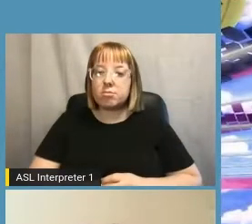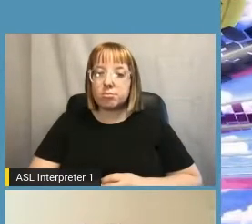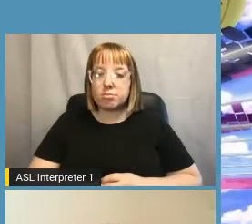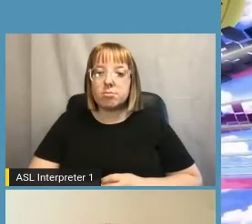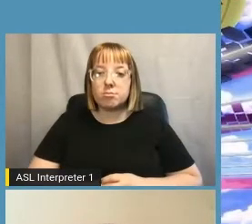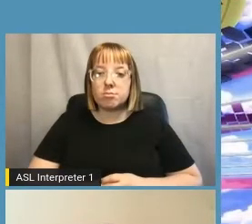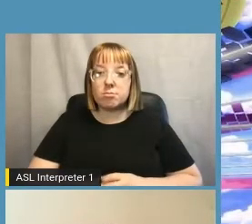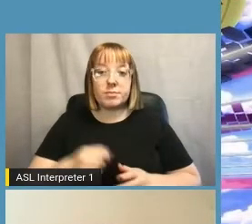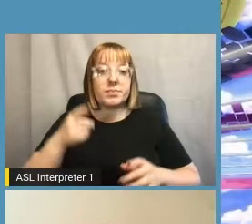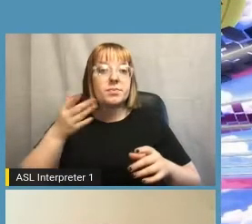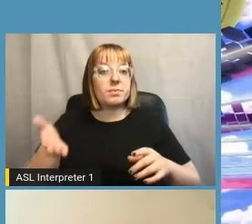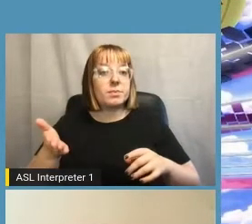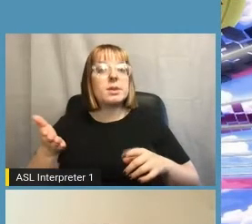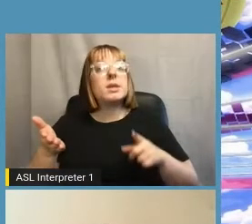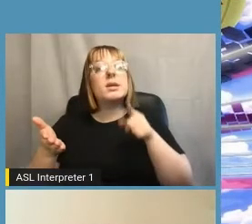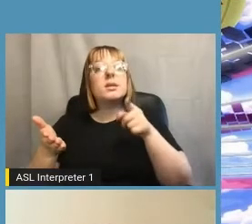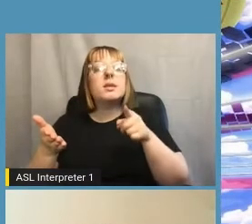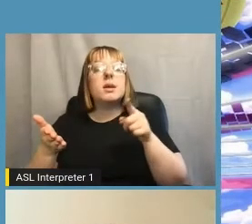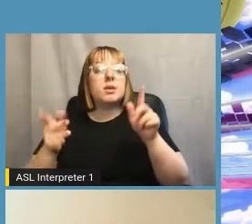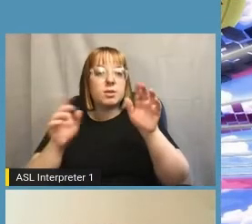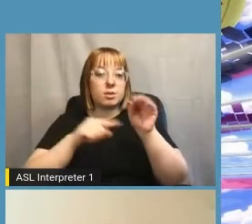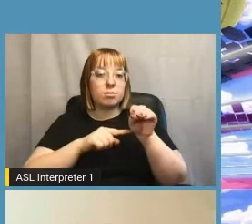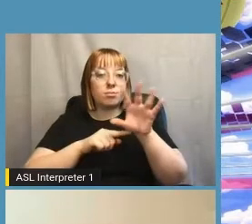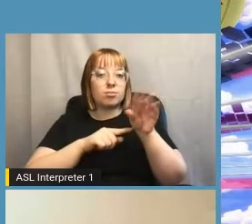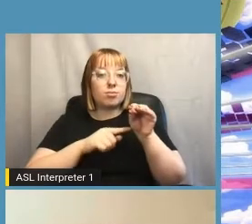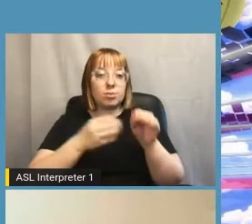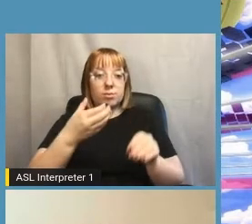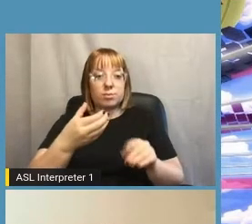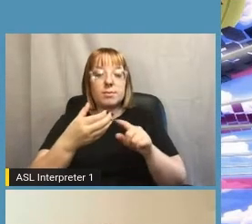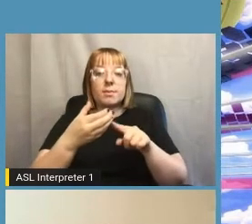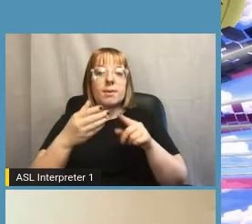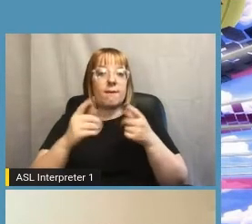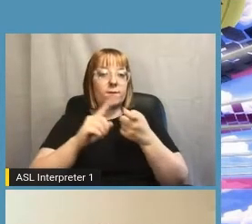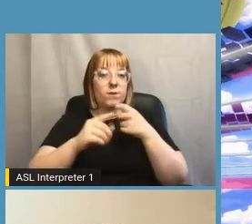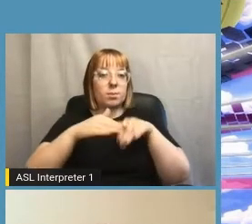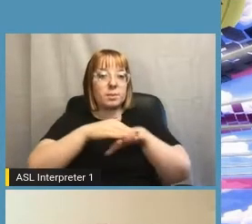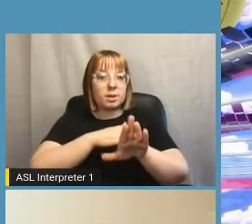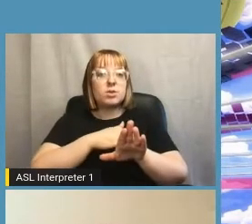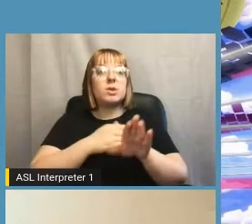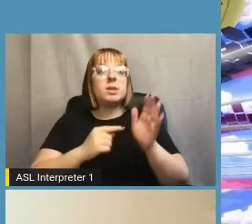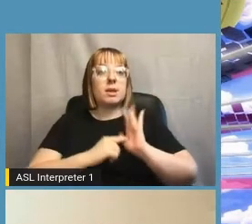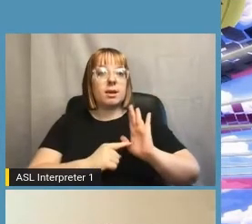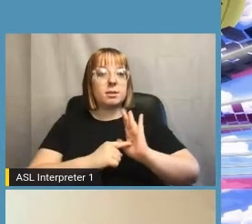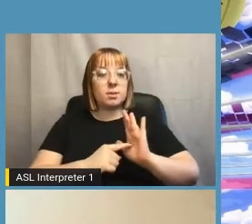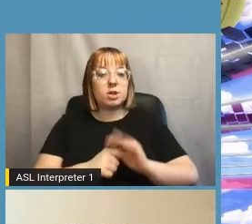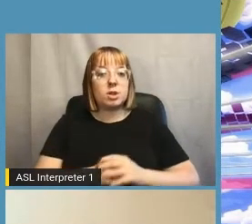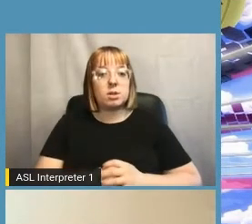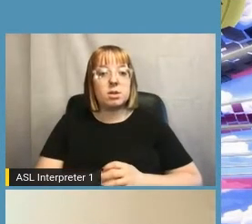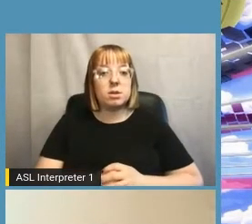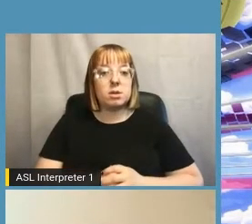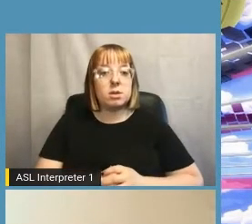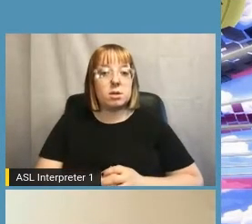this is a screenshot of the entrance to the exhibition um alternate features afrofuturists